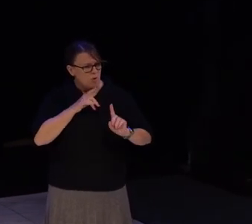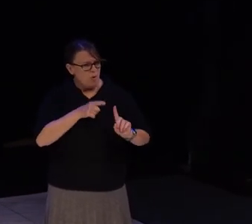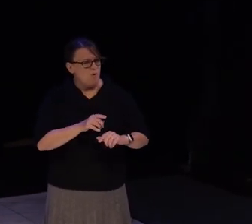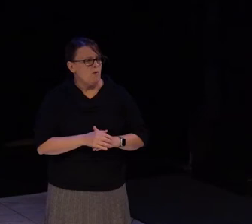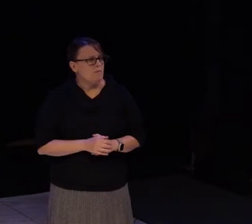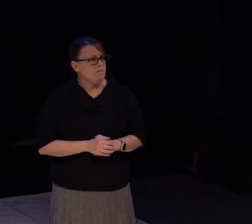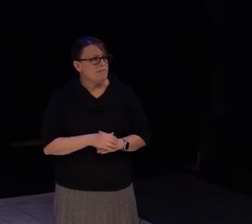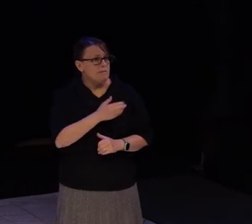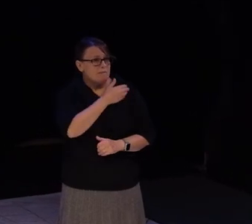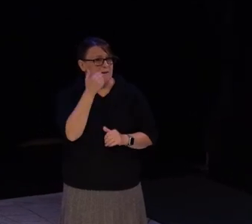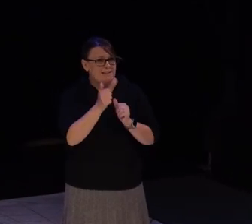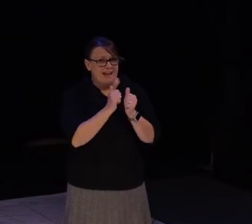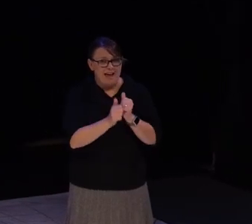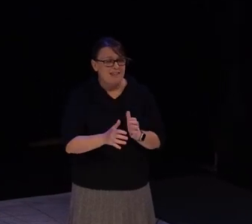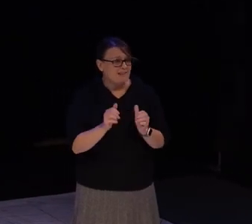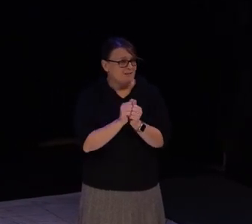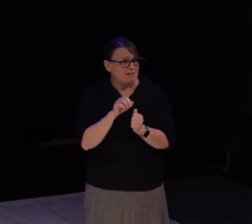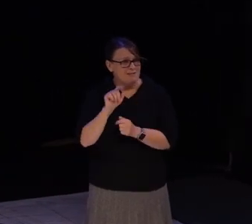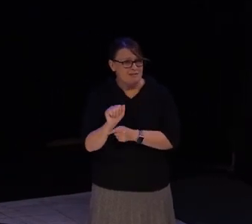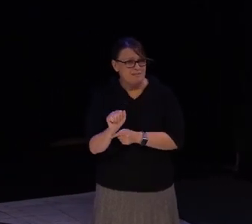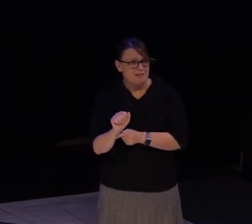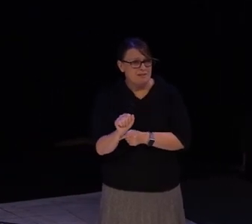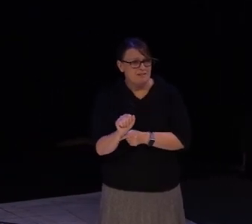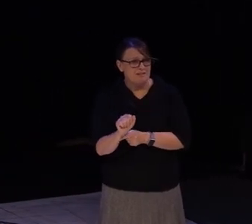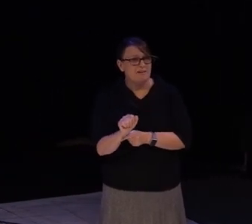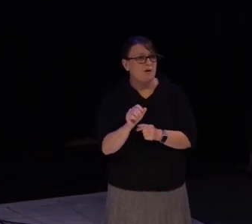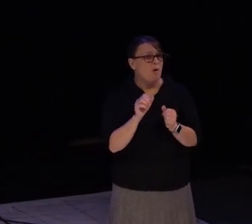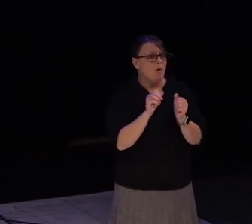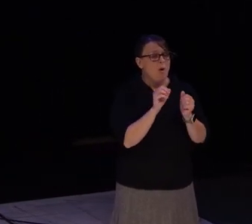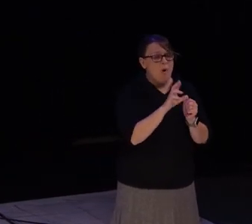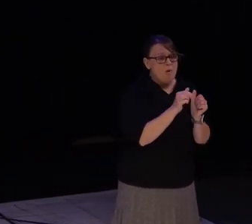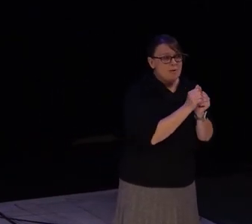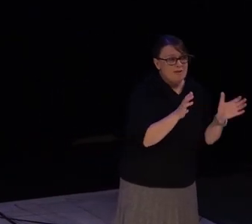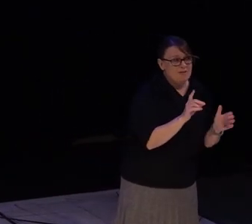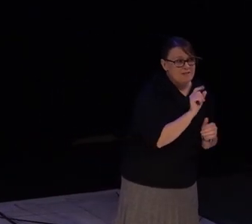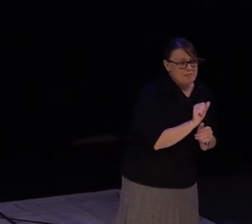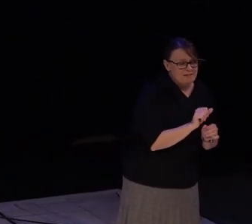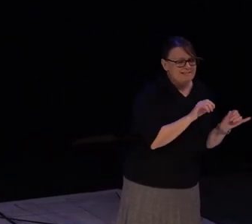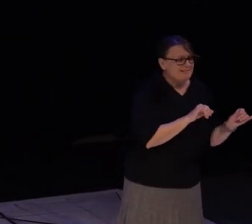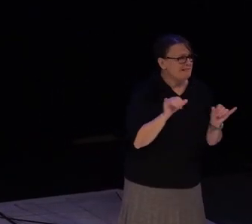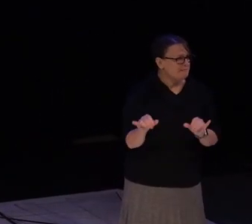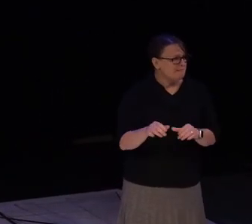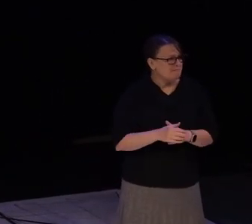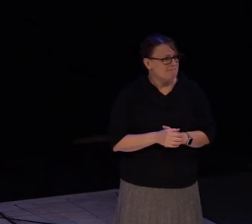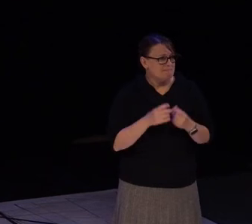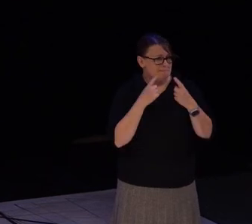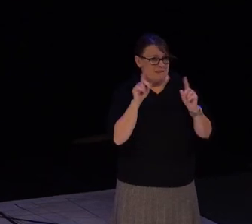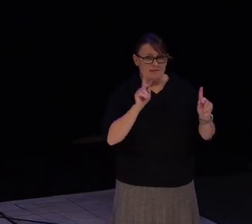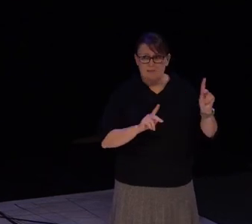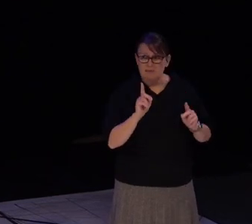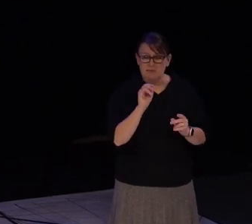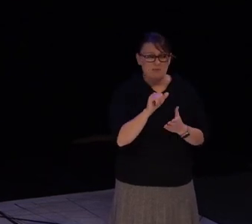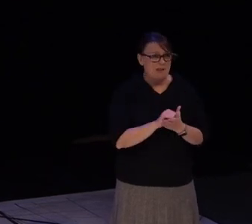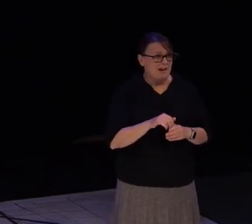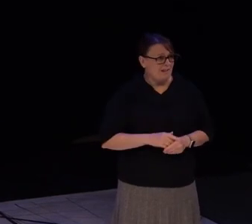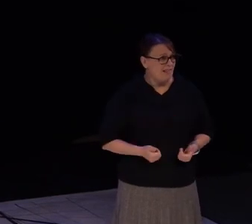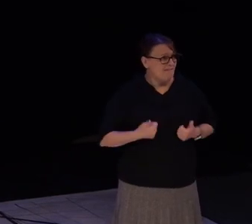The best athletes with disabilities or without disabilities do this. Successful people do this in life.